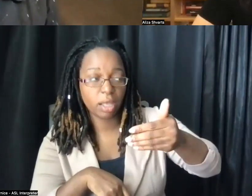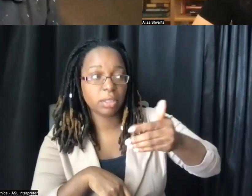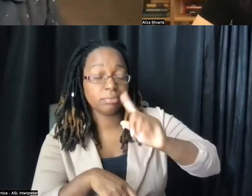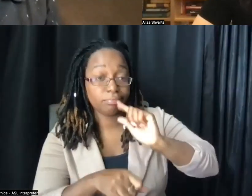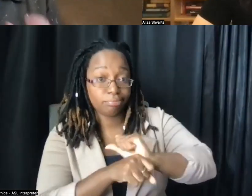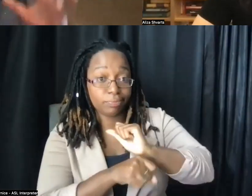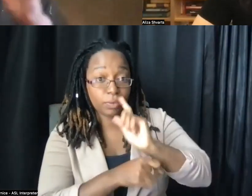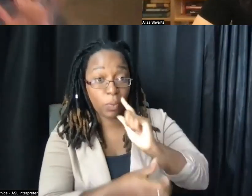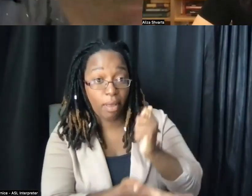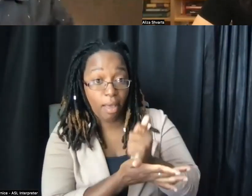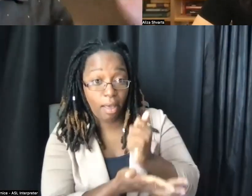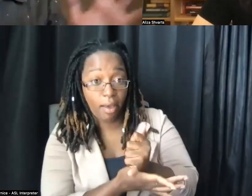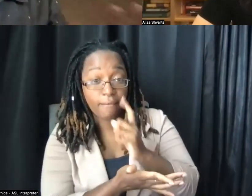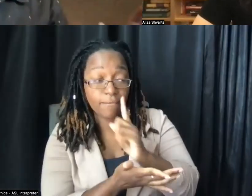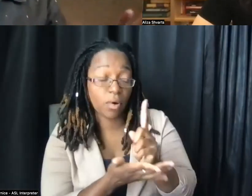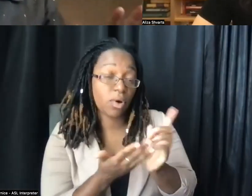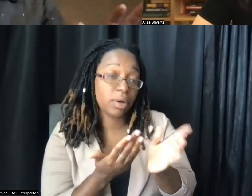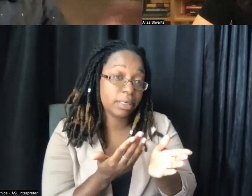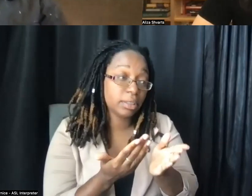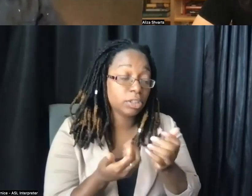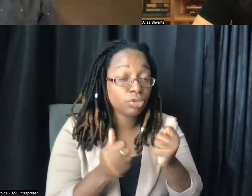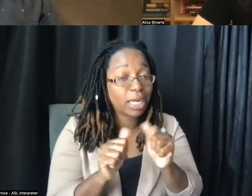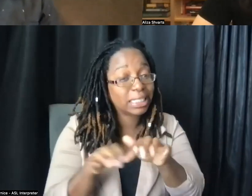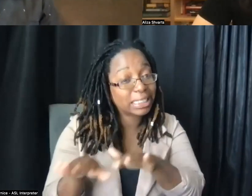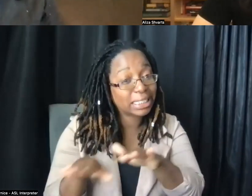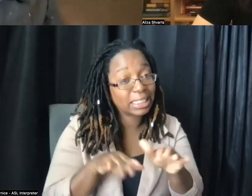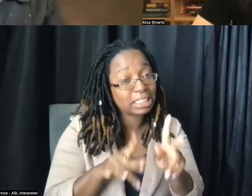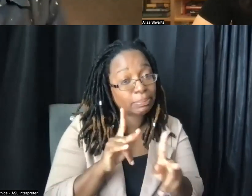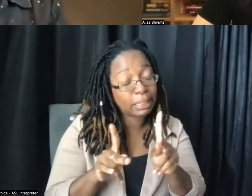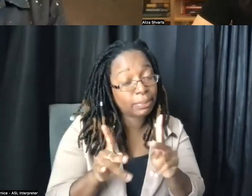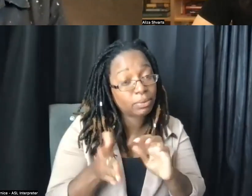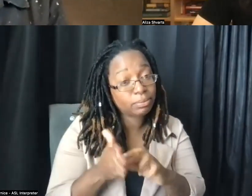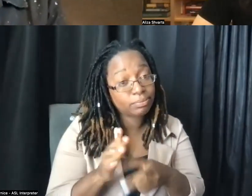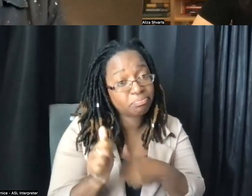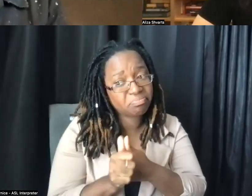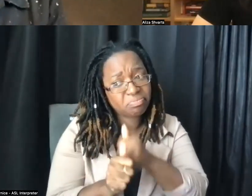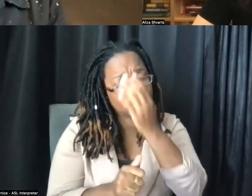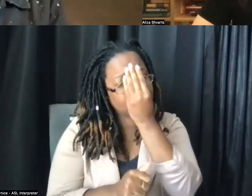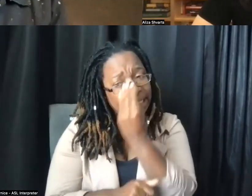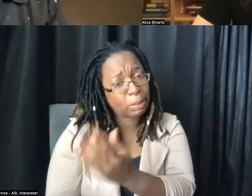one thing that is actually become helpful in terms of easing tensions around that,